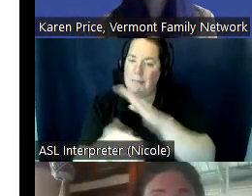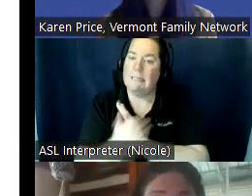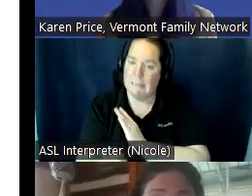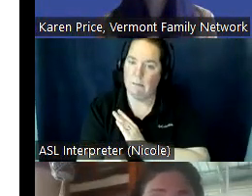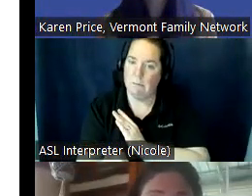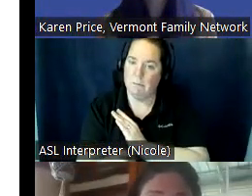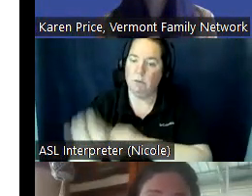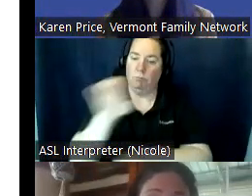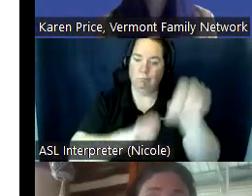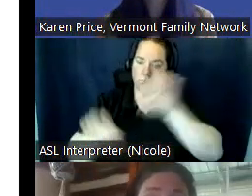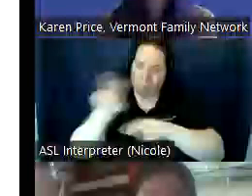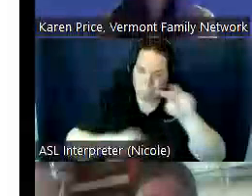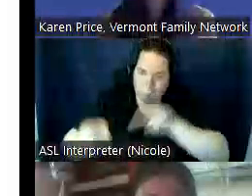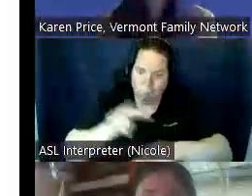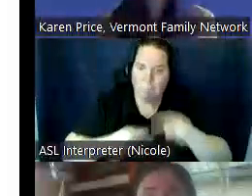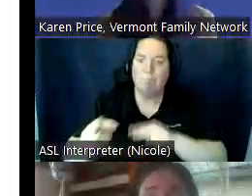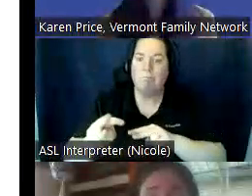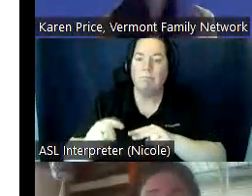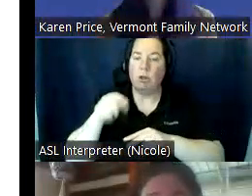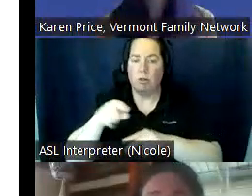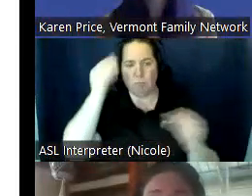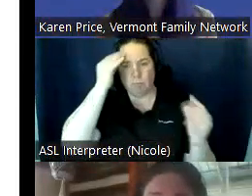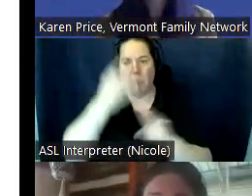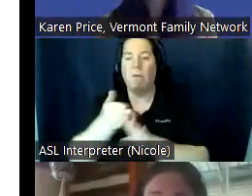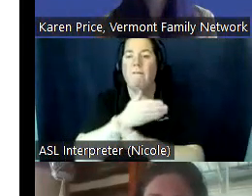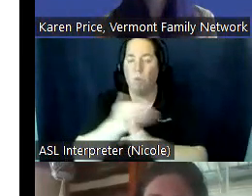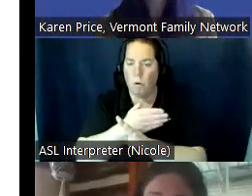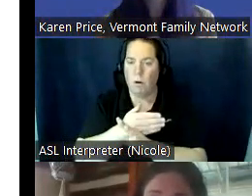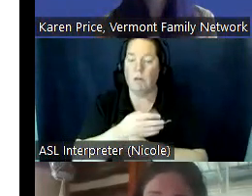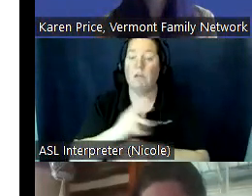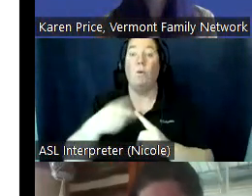and planning team members to consider when documenting adverse effect for a student.